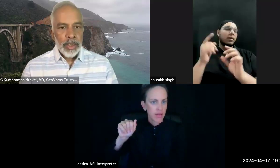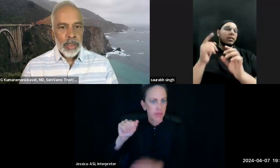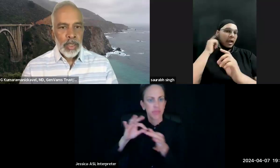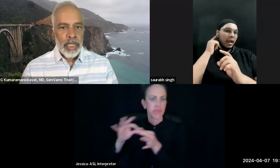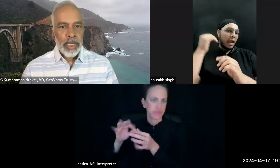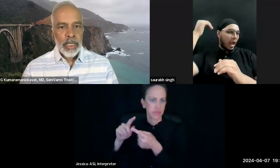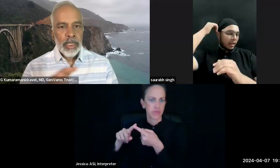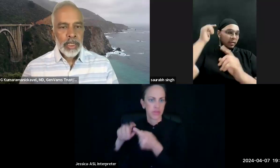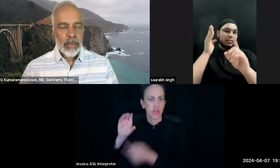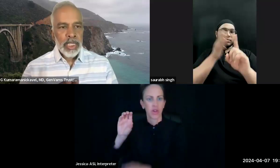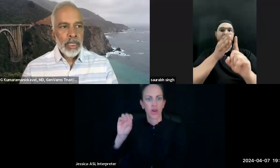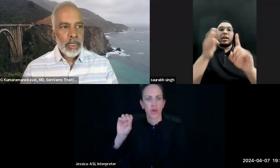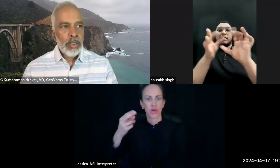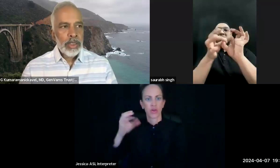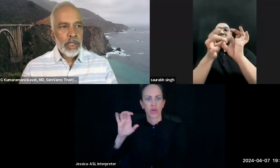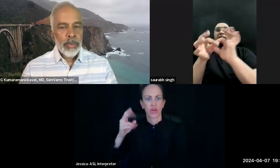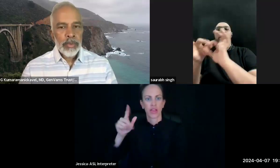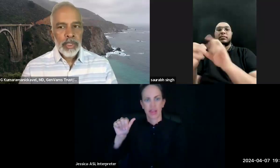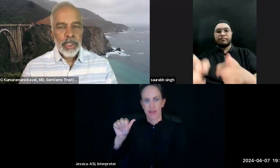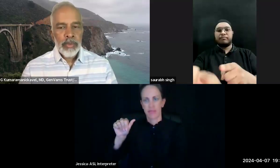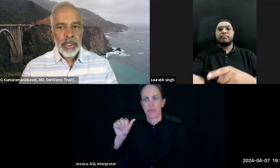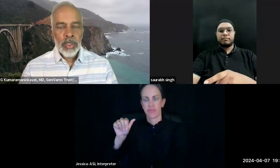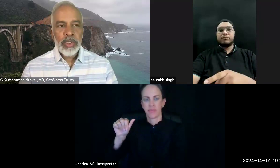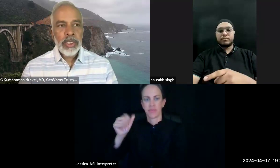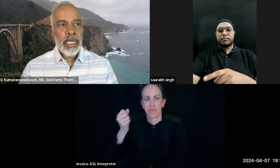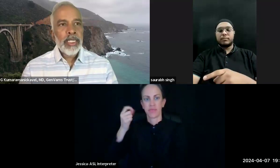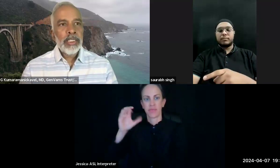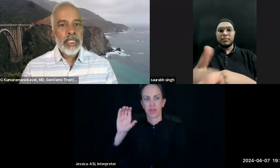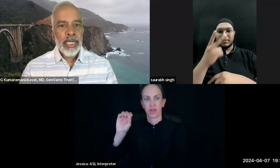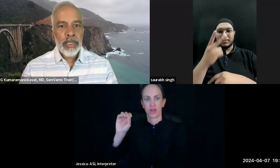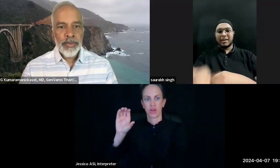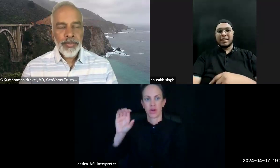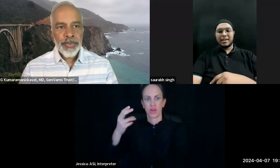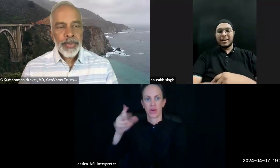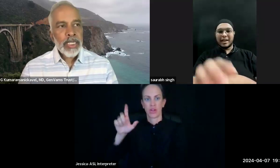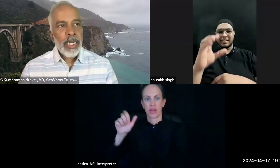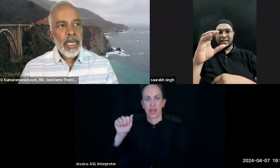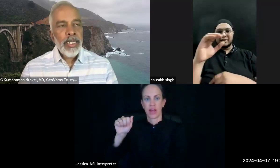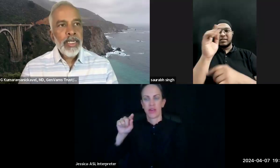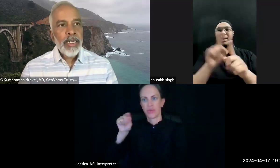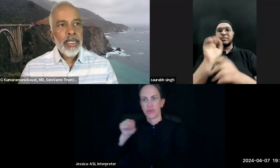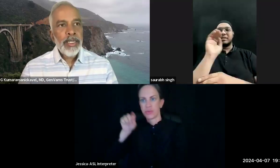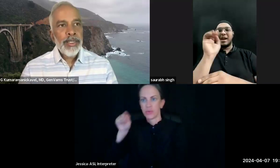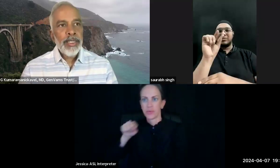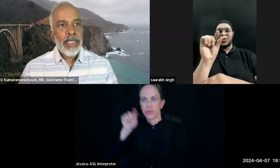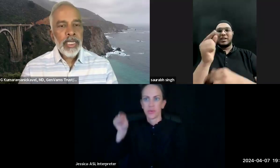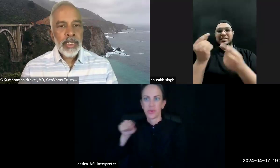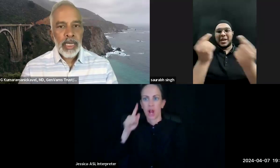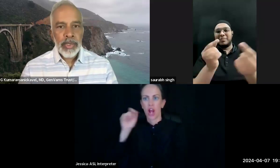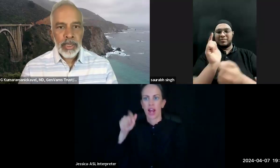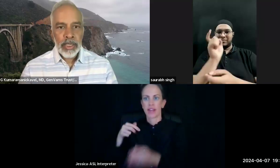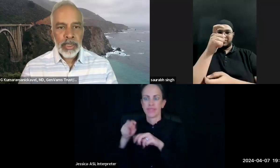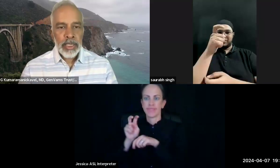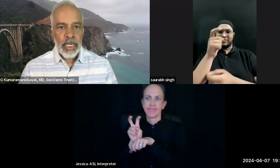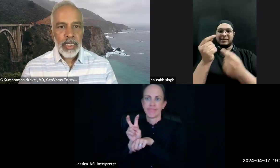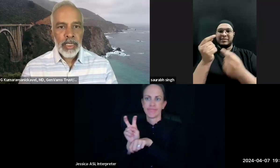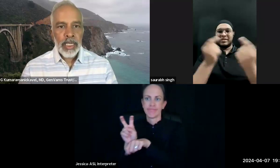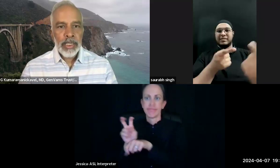So Cochlea is something looks the shape is almost like a snail and it has labyrinths and it has